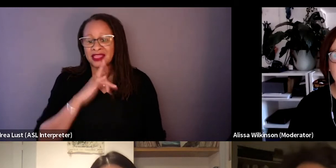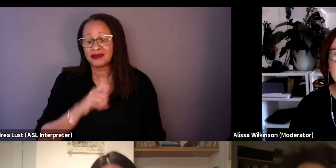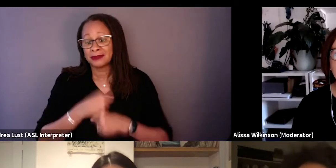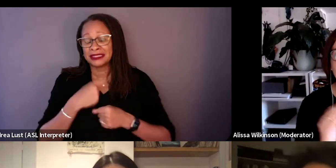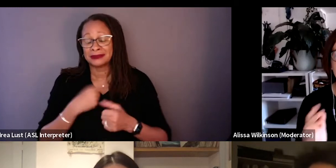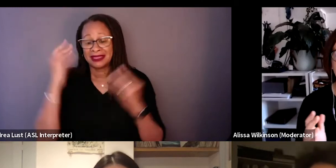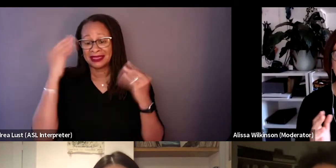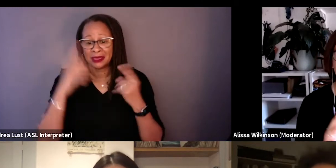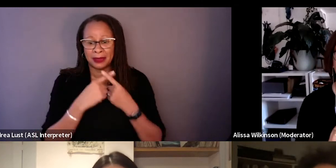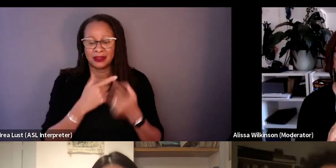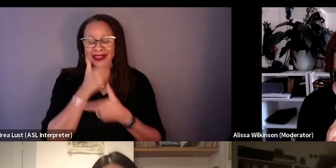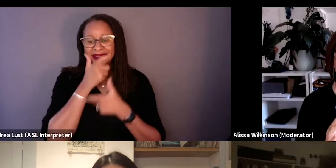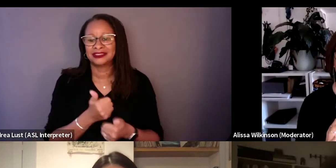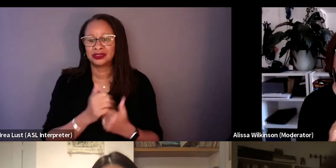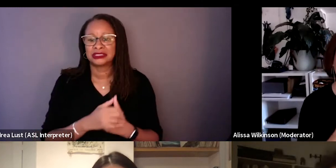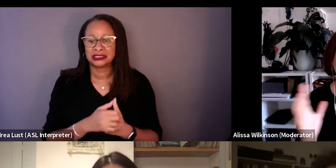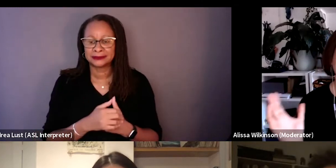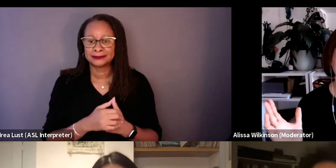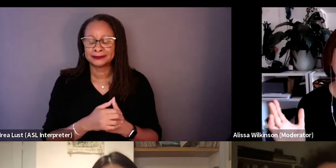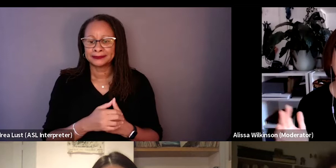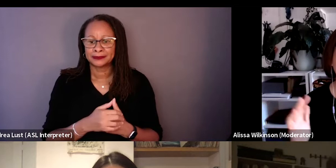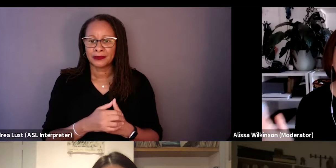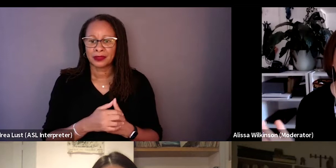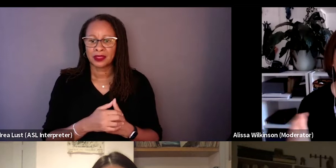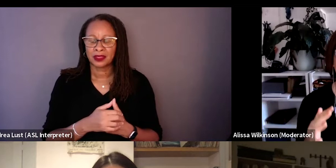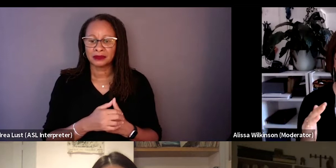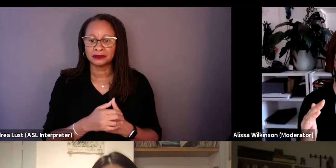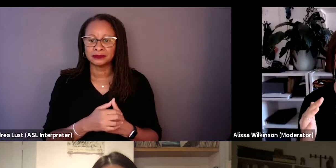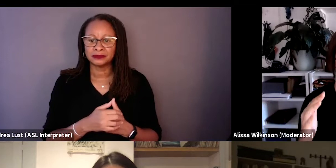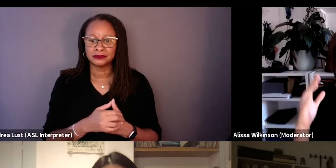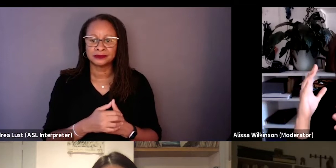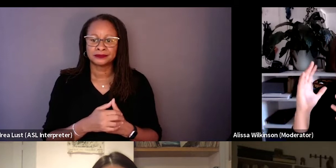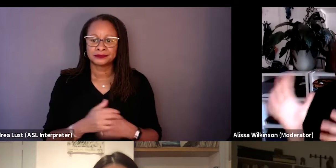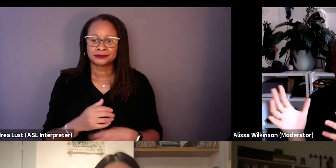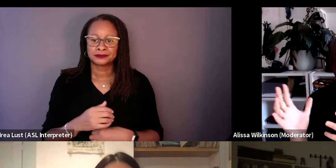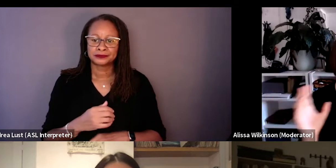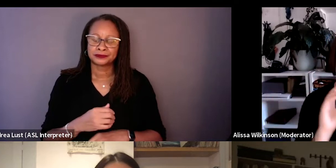the interesting, I think, you know, I would imagine there are interesting sort of challenges,